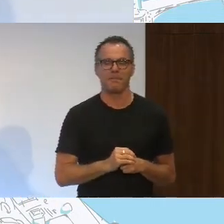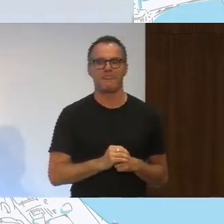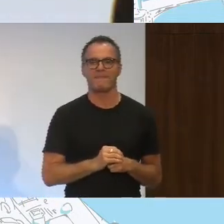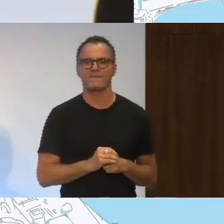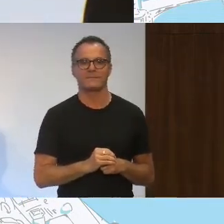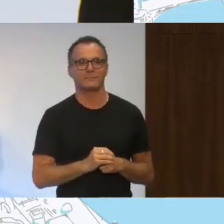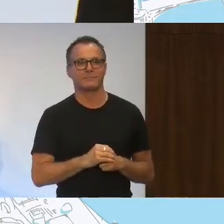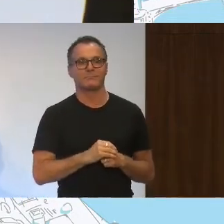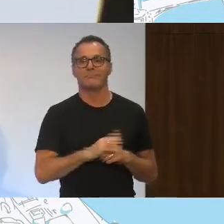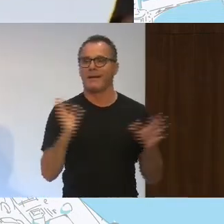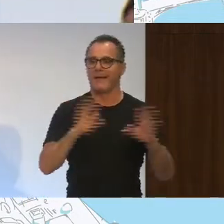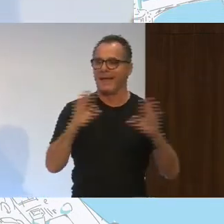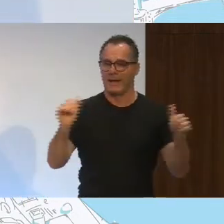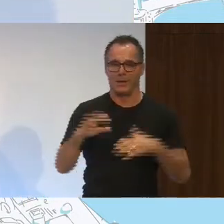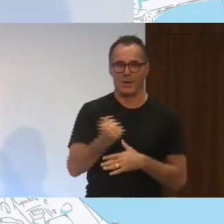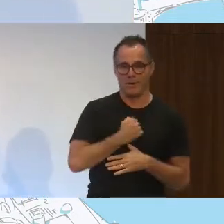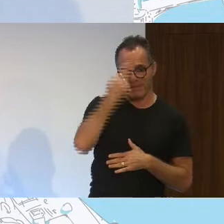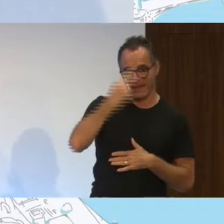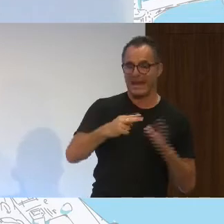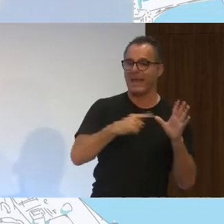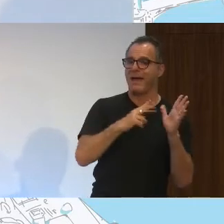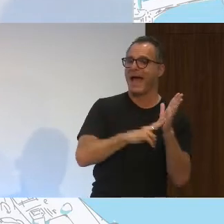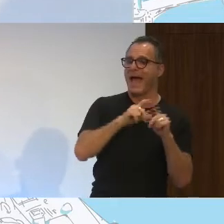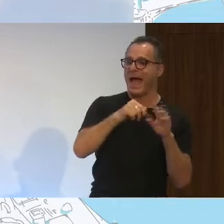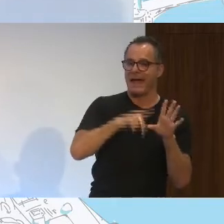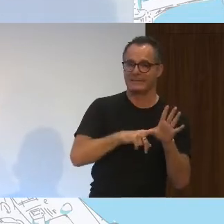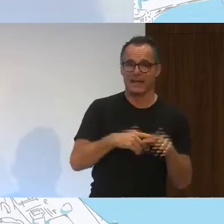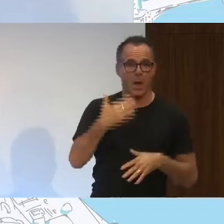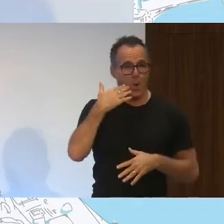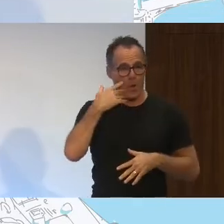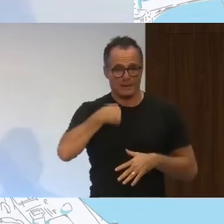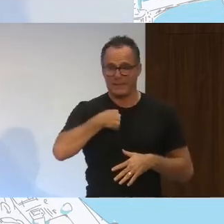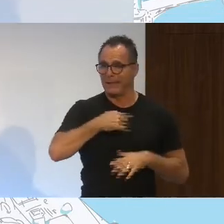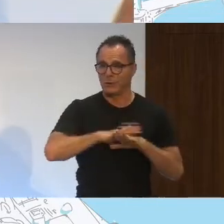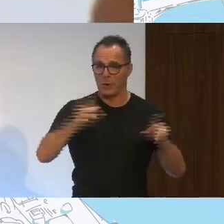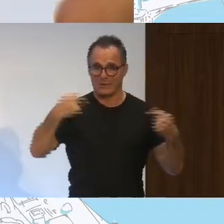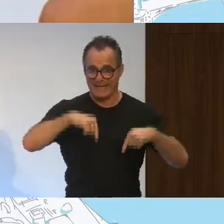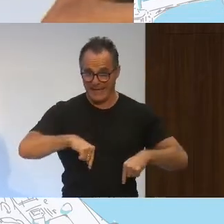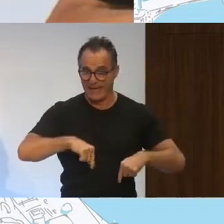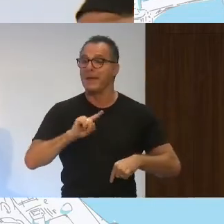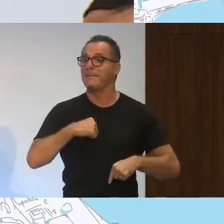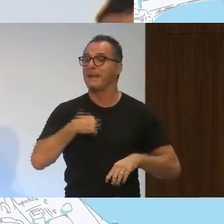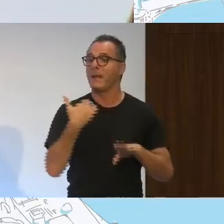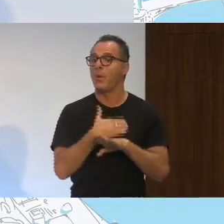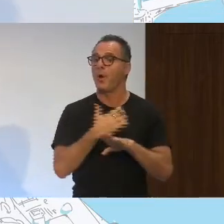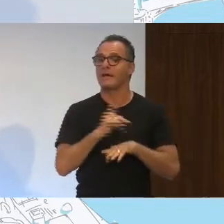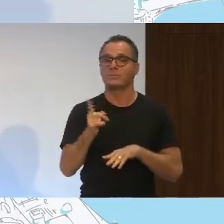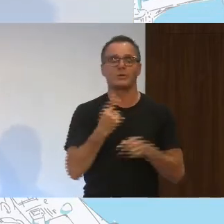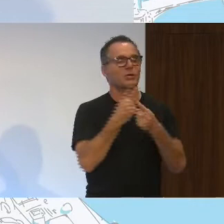Hi there. So my name is Andy Blor I'm and I'm not here being a professional migrainer. I am actually the university academic in the field of education.